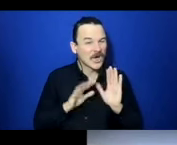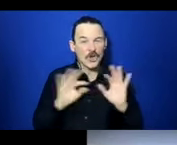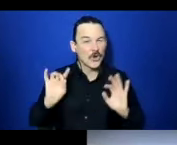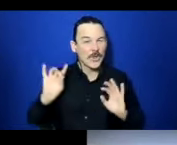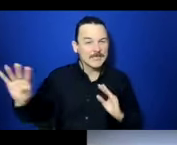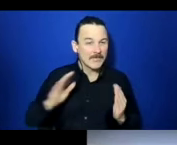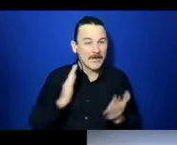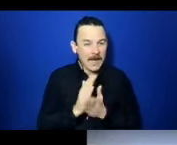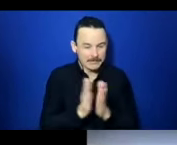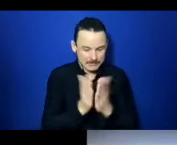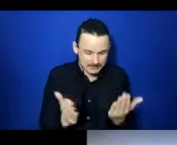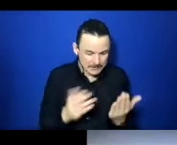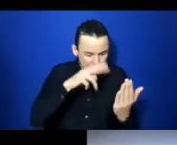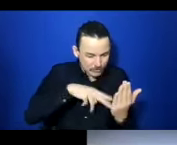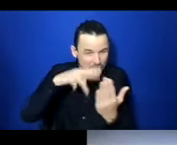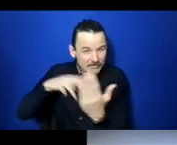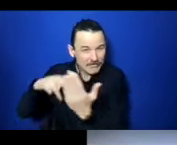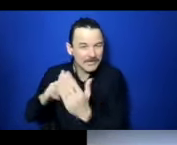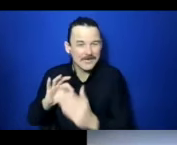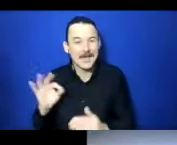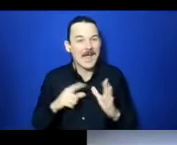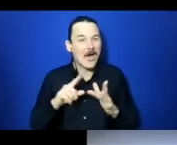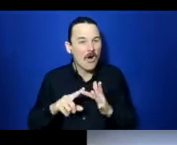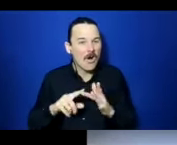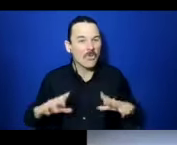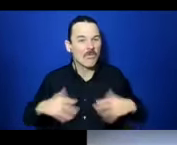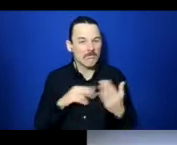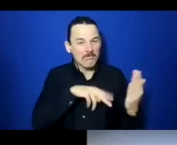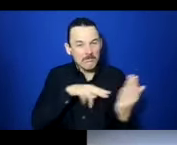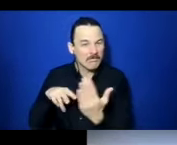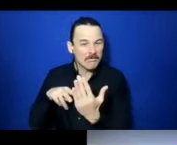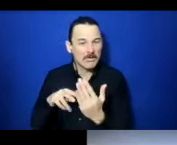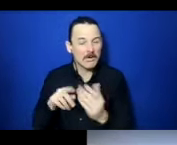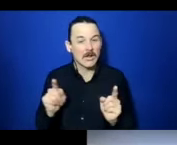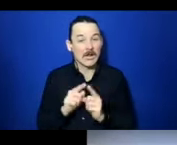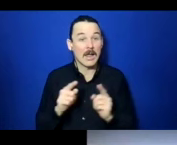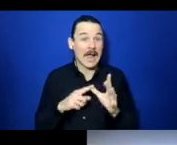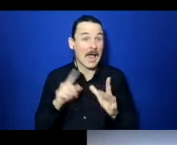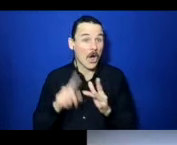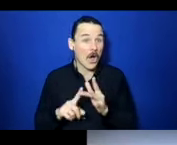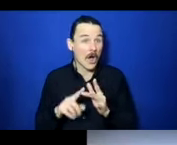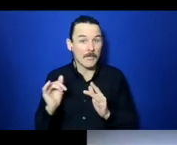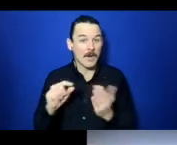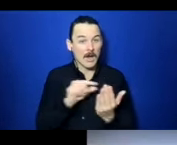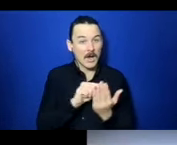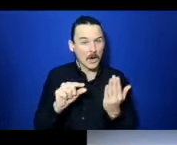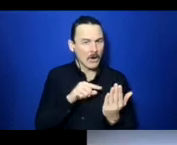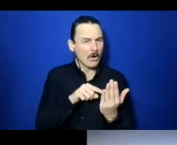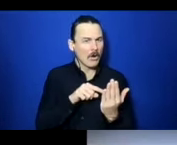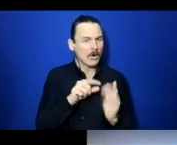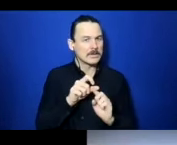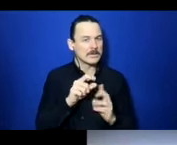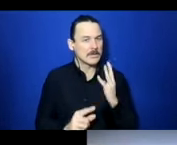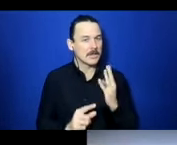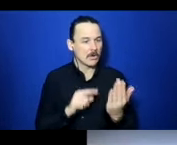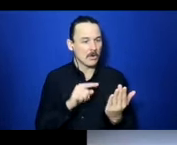something that triggers and says - hey this person has a disability, and so they'll they'll see that